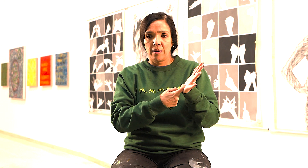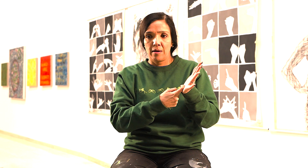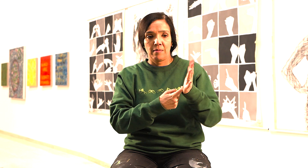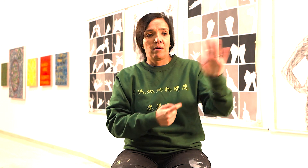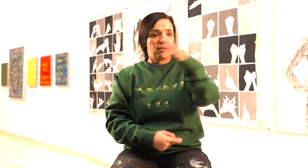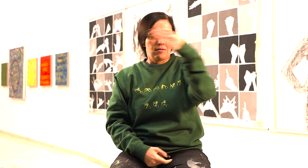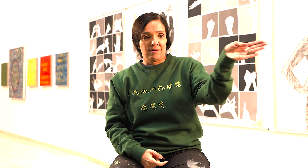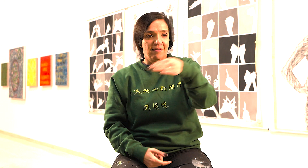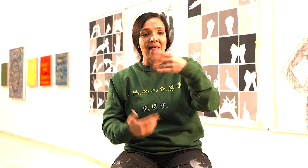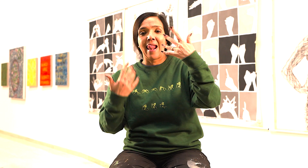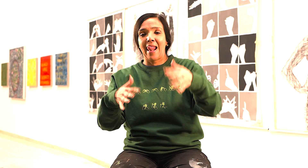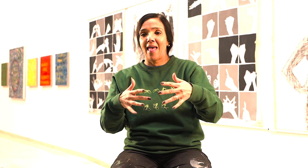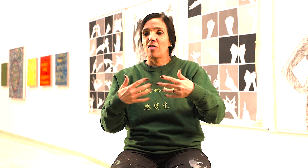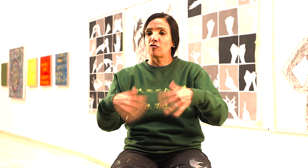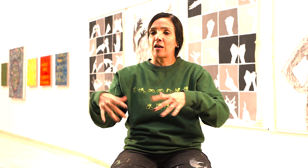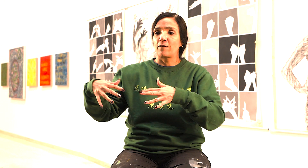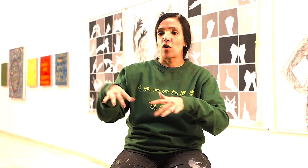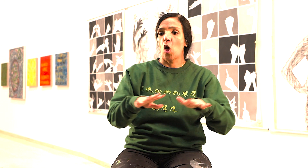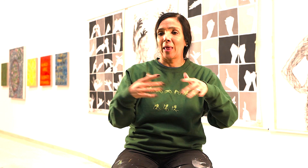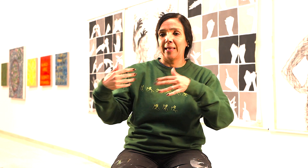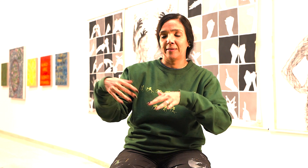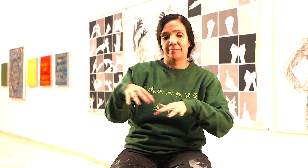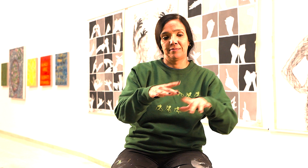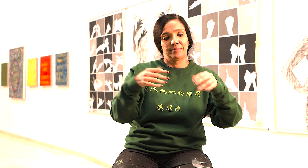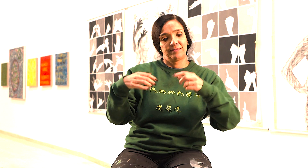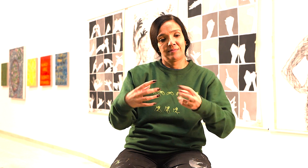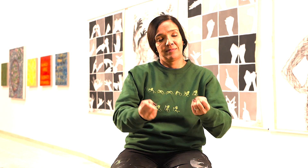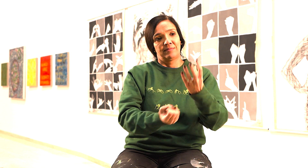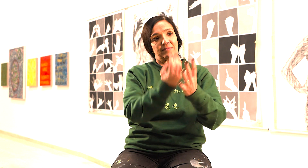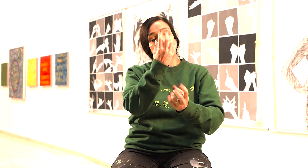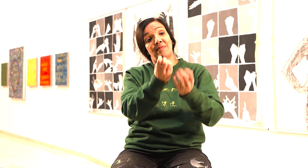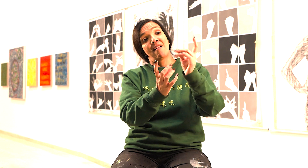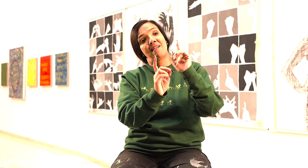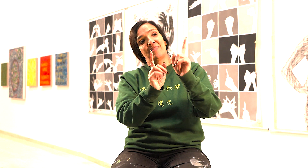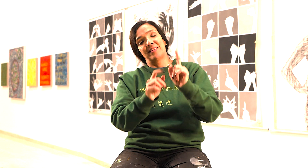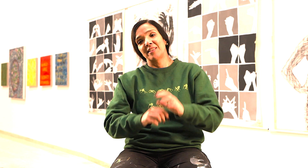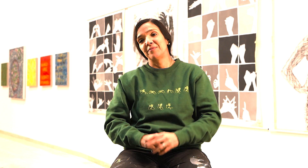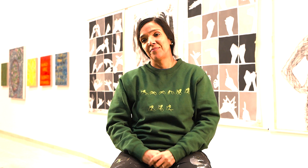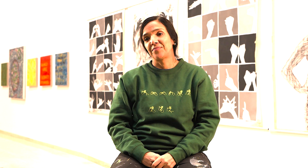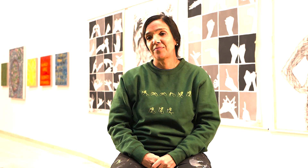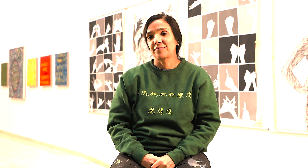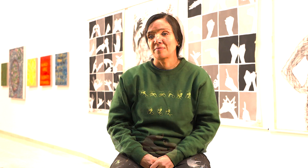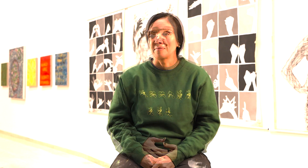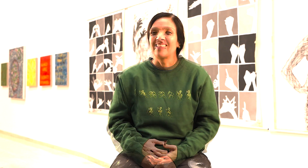I cover it with primer, and then I just go with the flow. Whatever comes to me, I add to the paper or canvas.